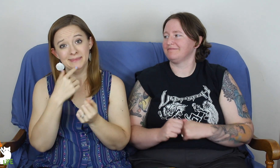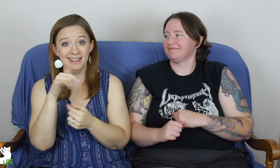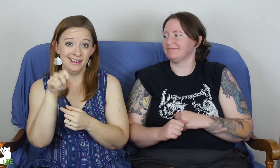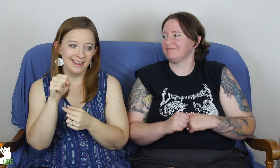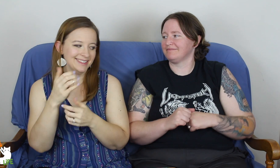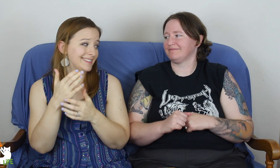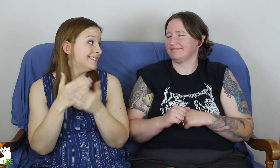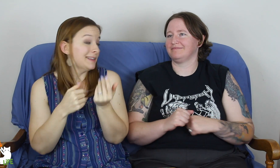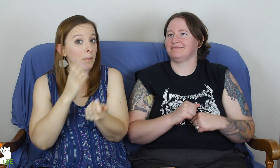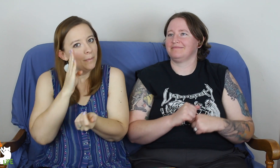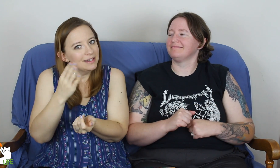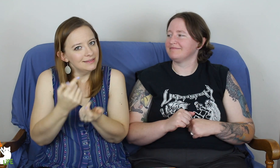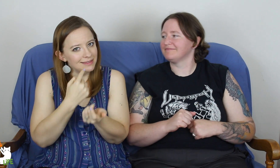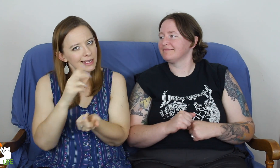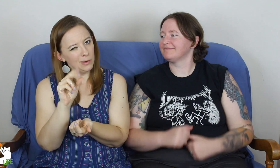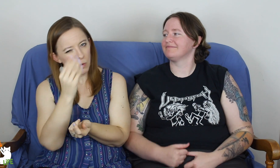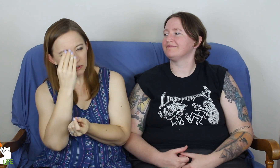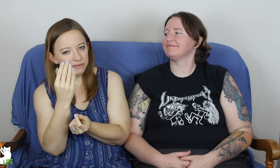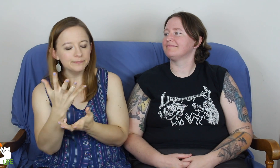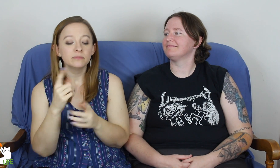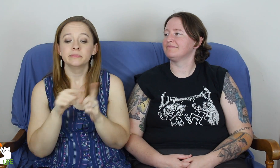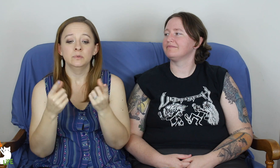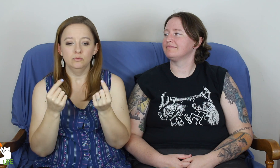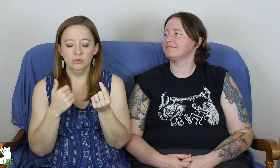Some say yes, and some will say no. Just FYI.